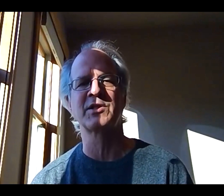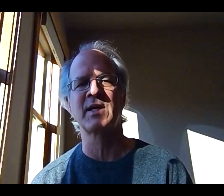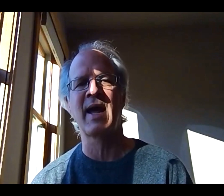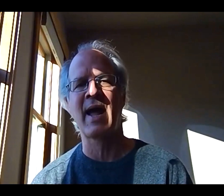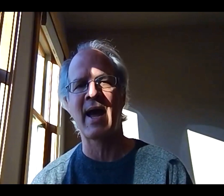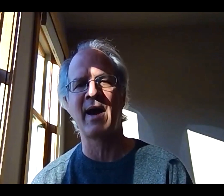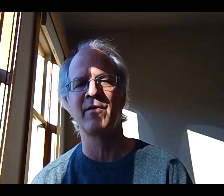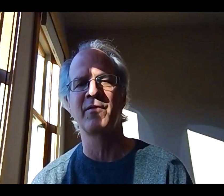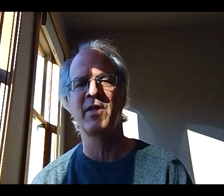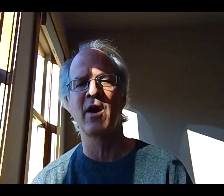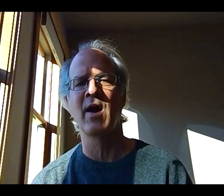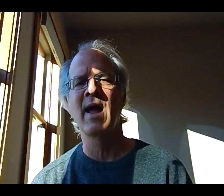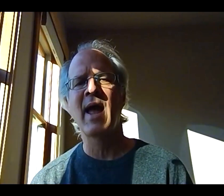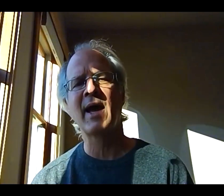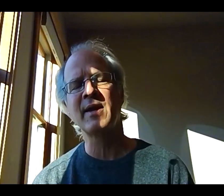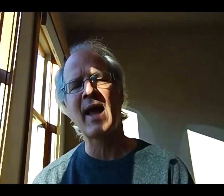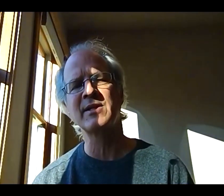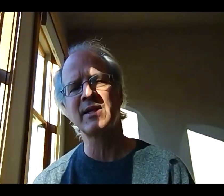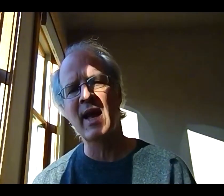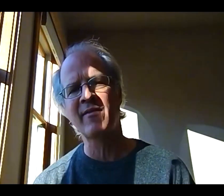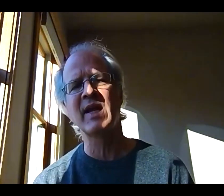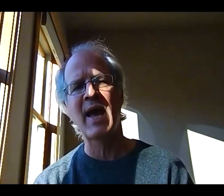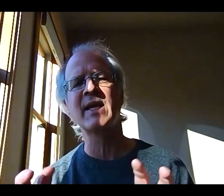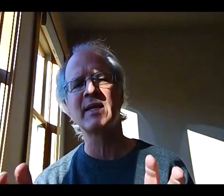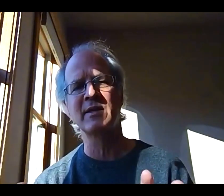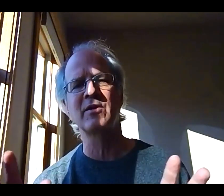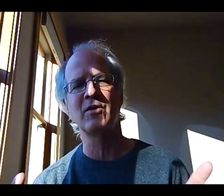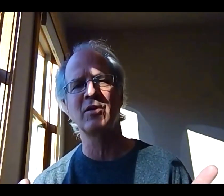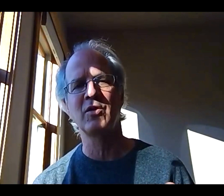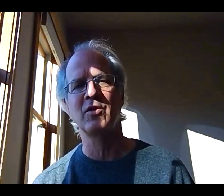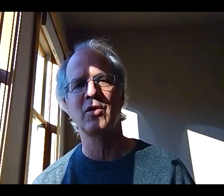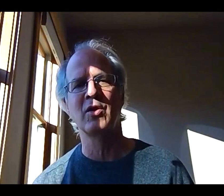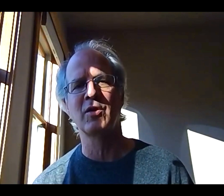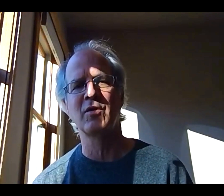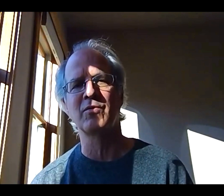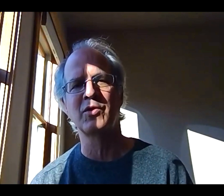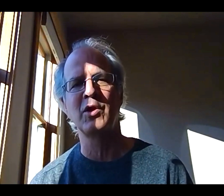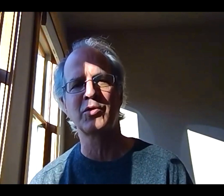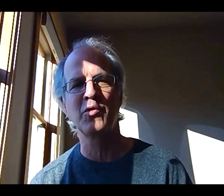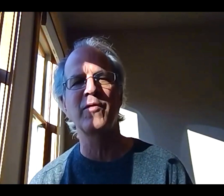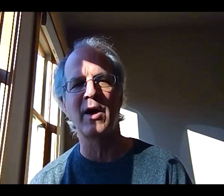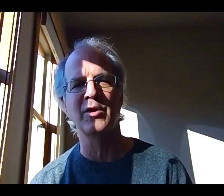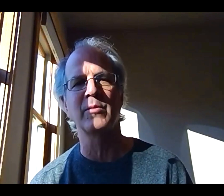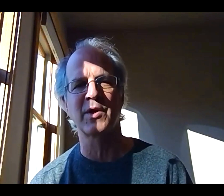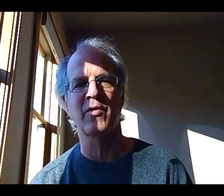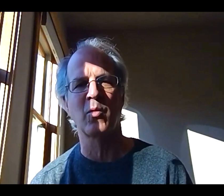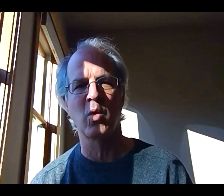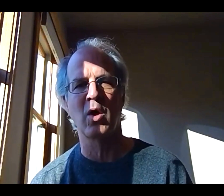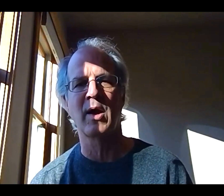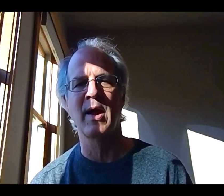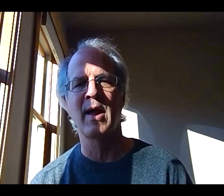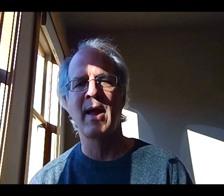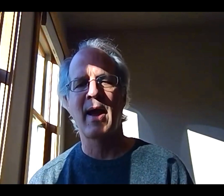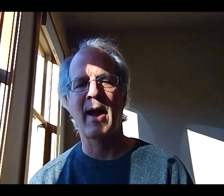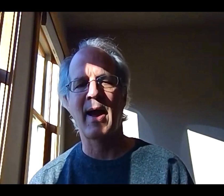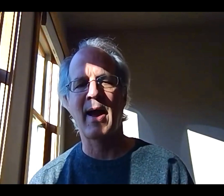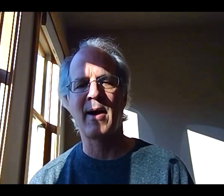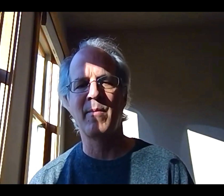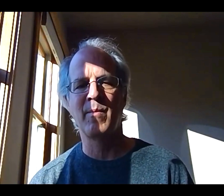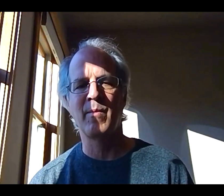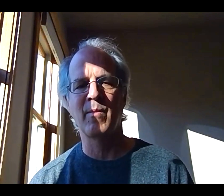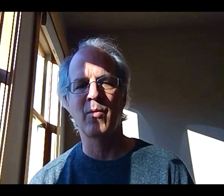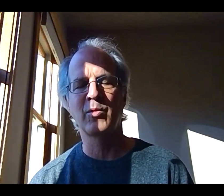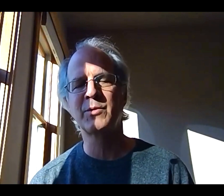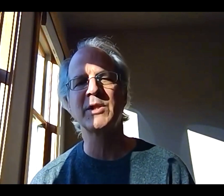us to have there and as having edited, you know, two volumes of her work, which means